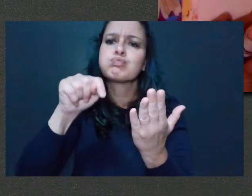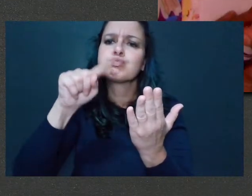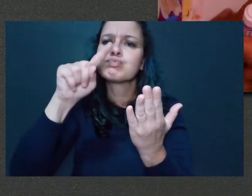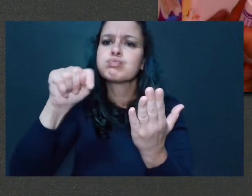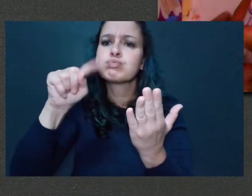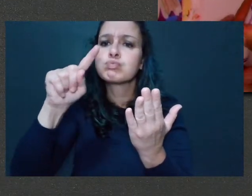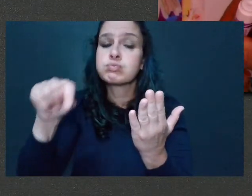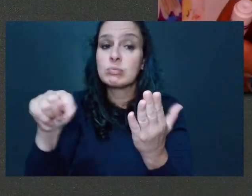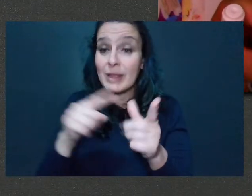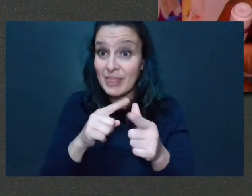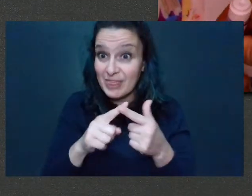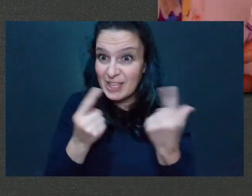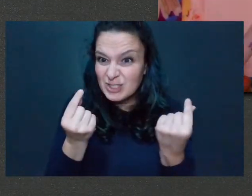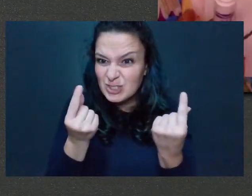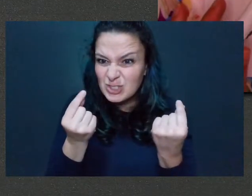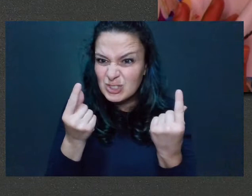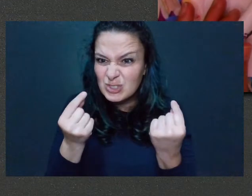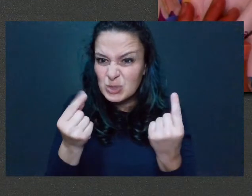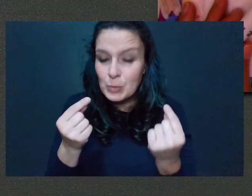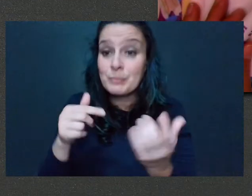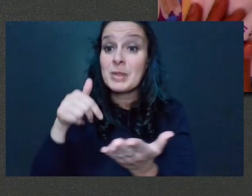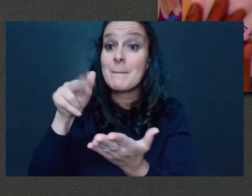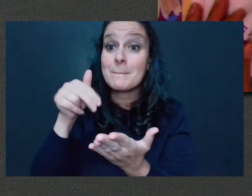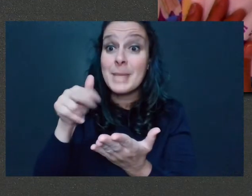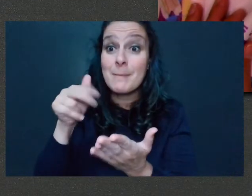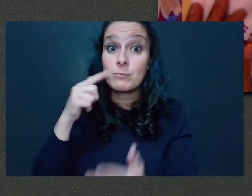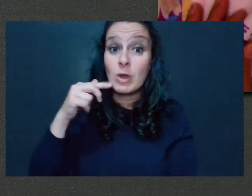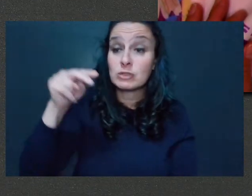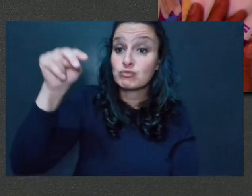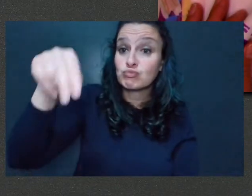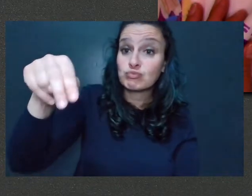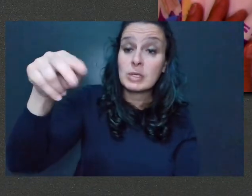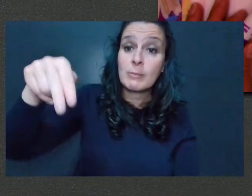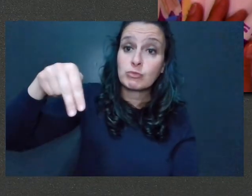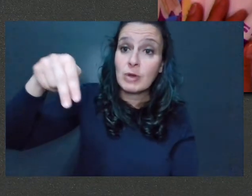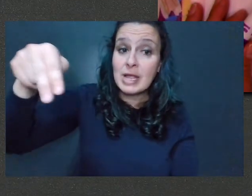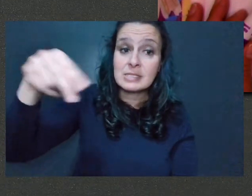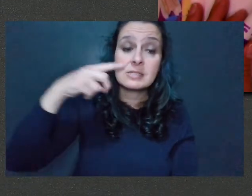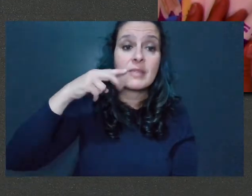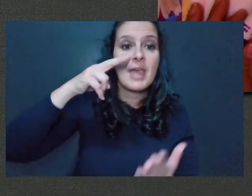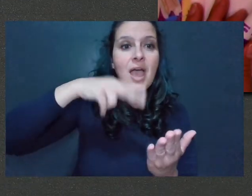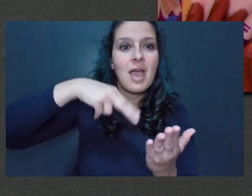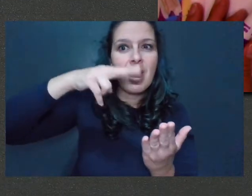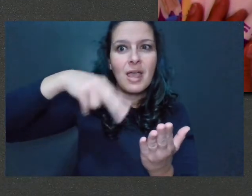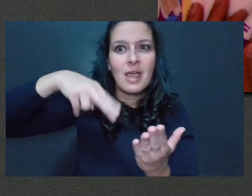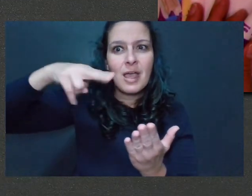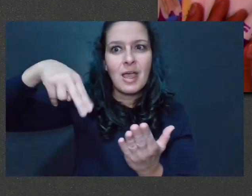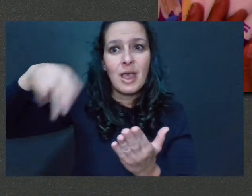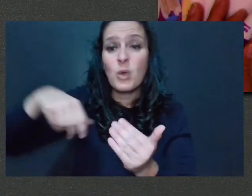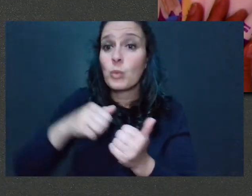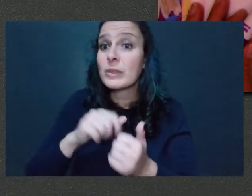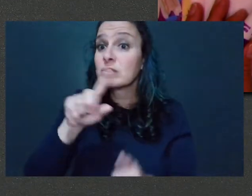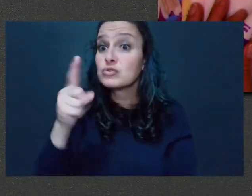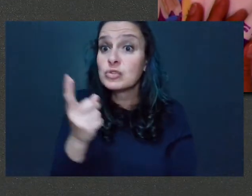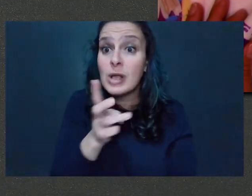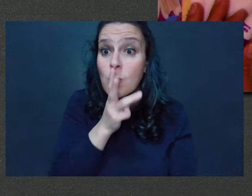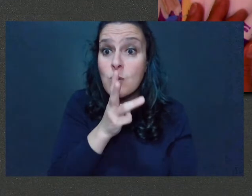Then, you can get your paintbrush, press your bristles, and you can paint right on top of these washable markers.